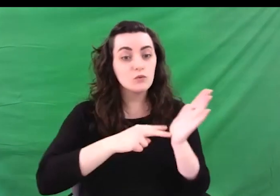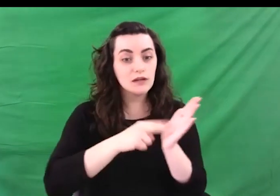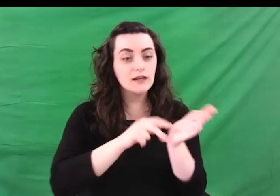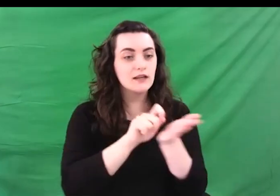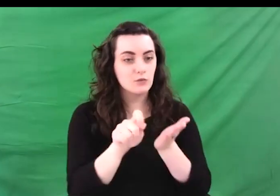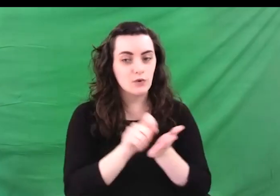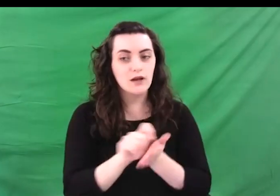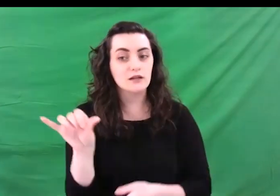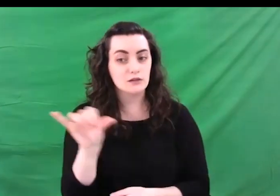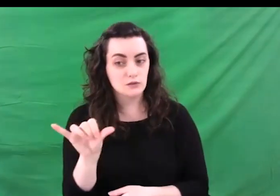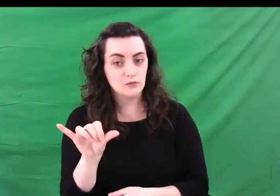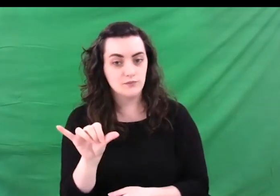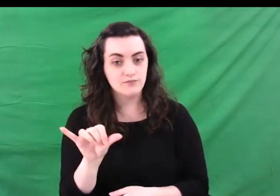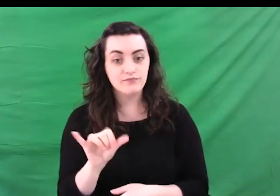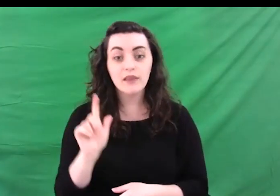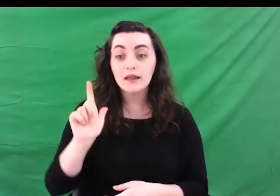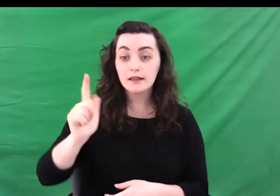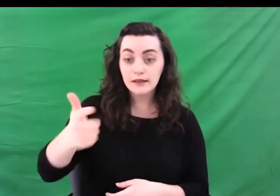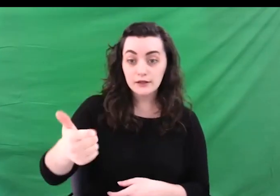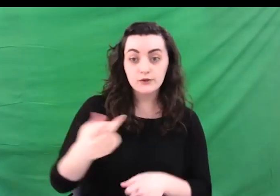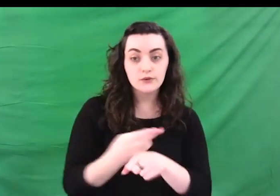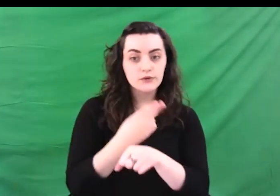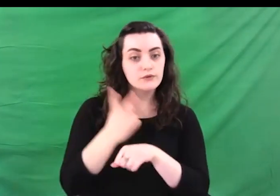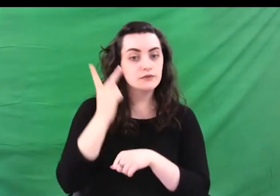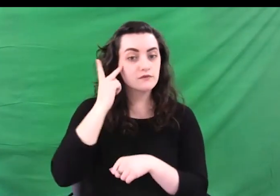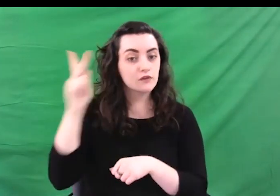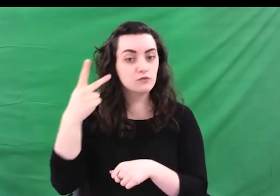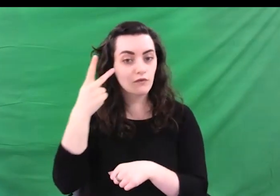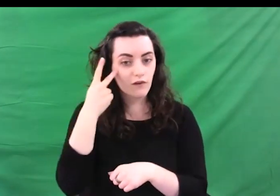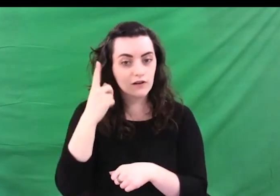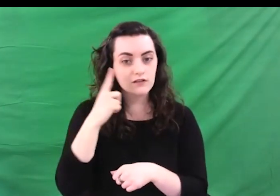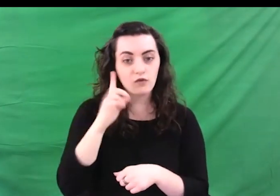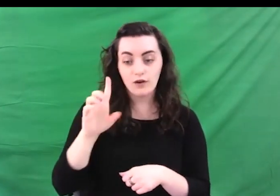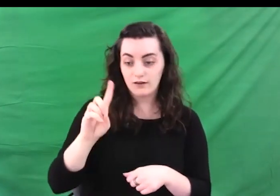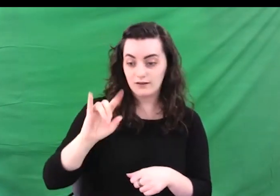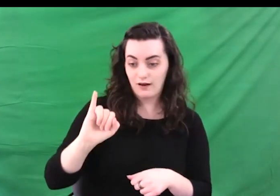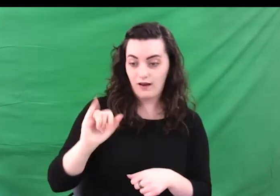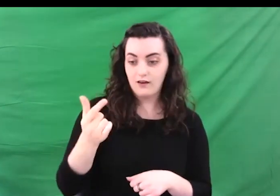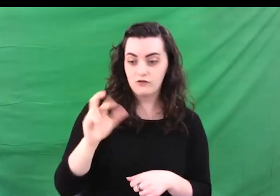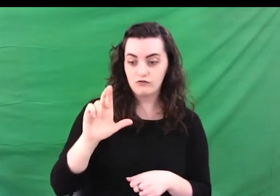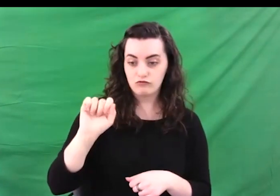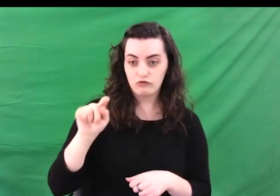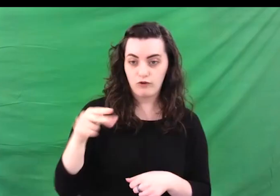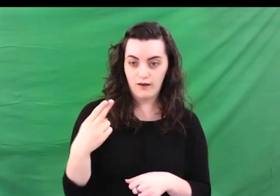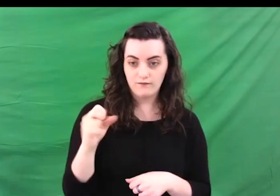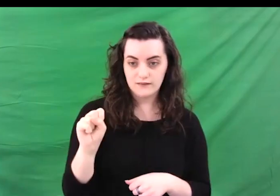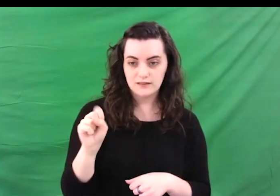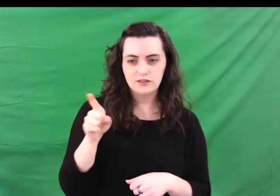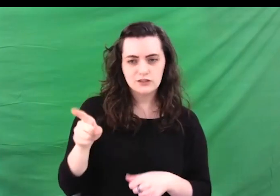We later used visual phonics for diagraphs. She had a difficult time articulating them,